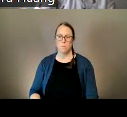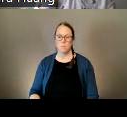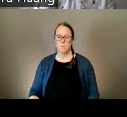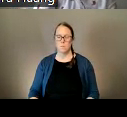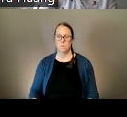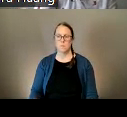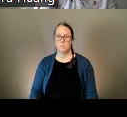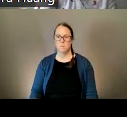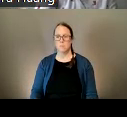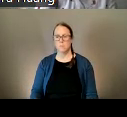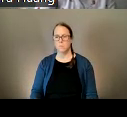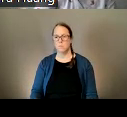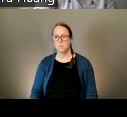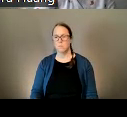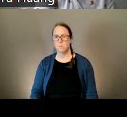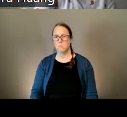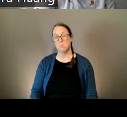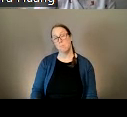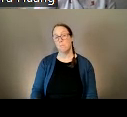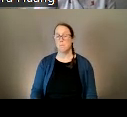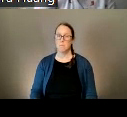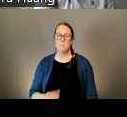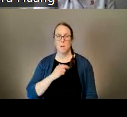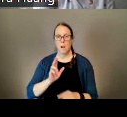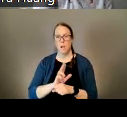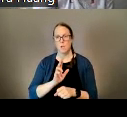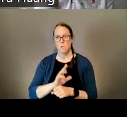It might be possible. I mean, I use a Mac myself,